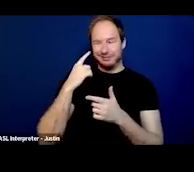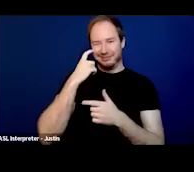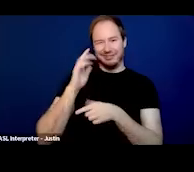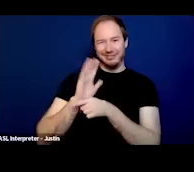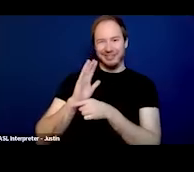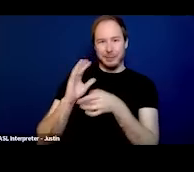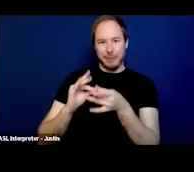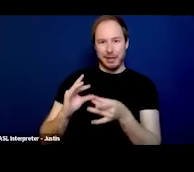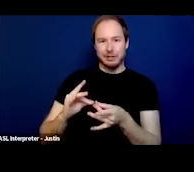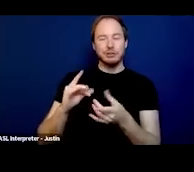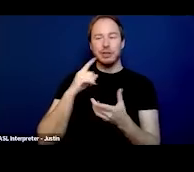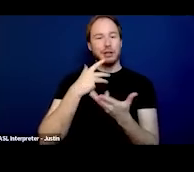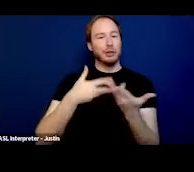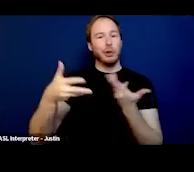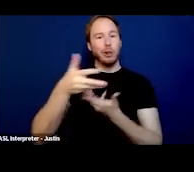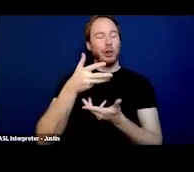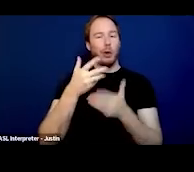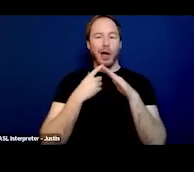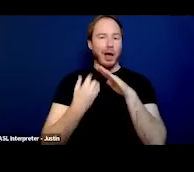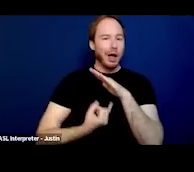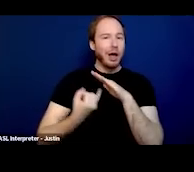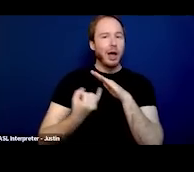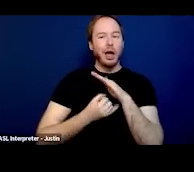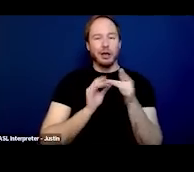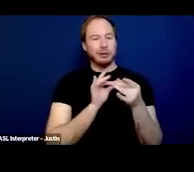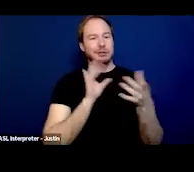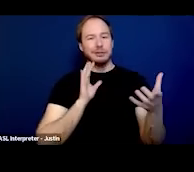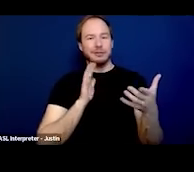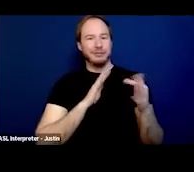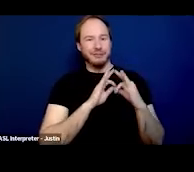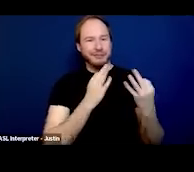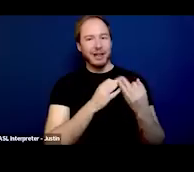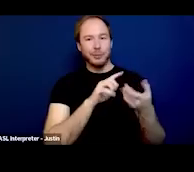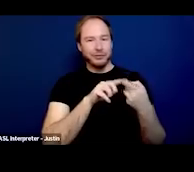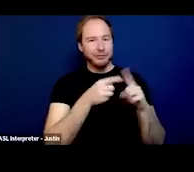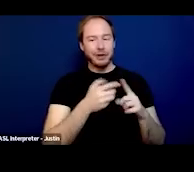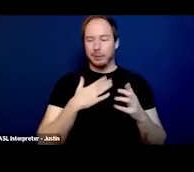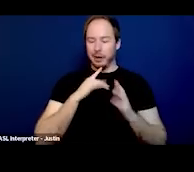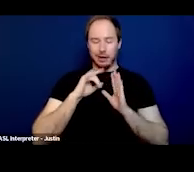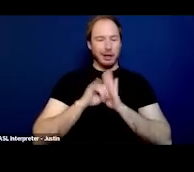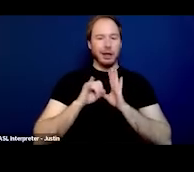social isolation or disconnection from family and friends, loss of identification papers,